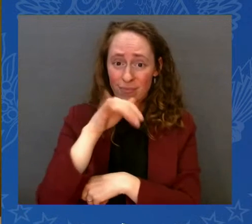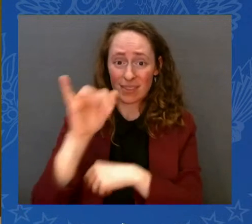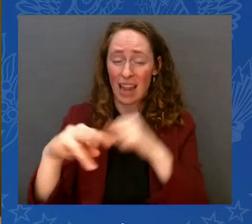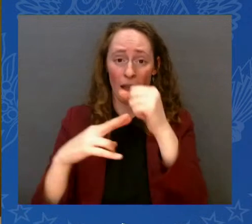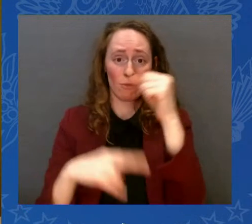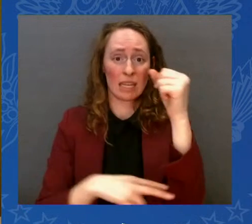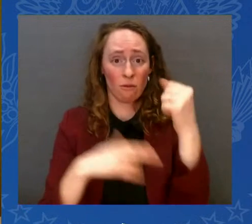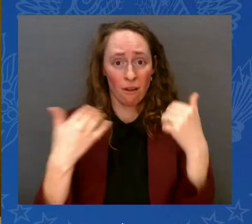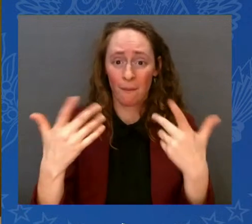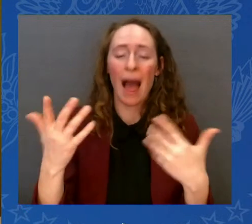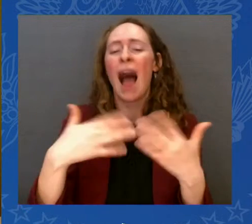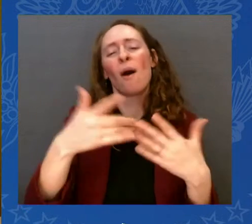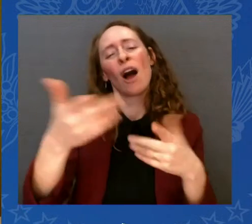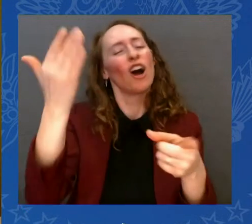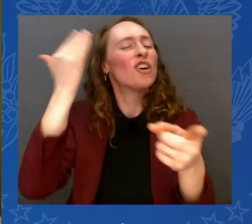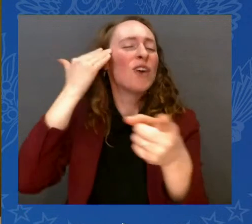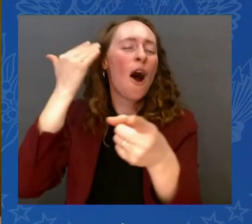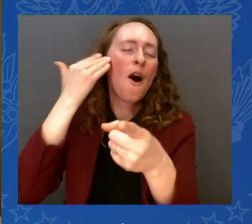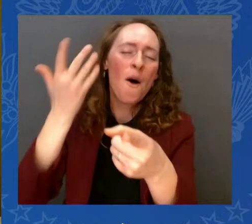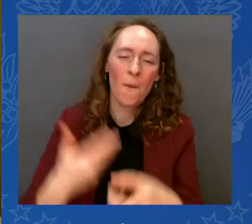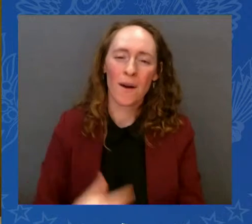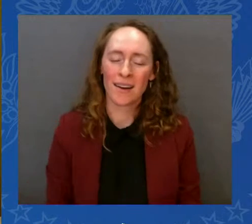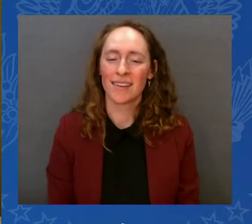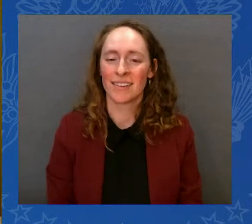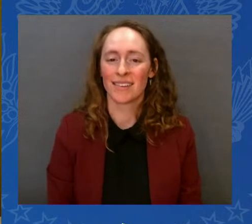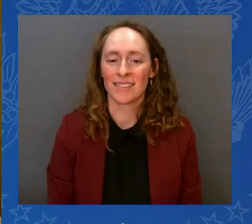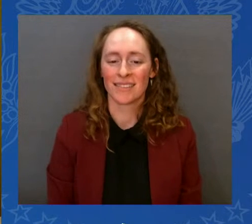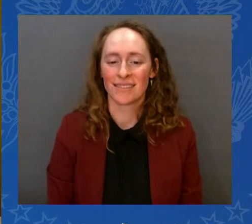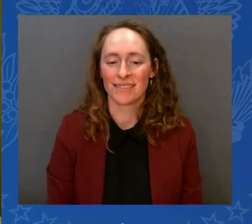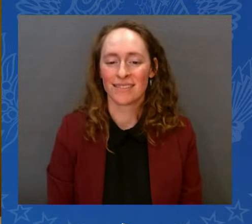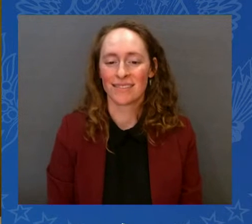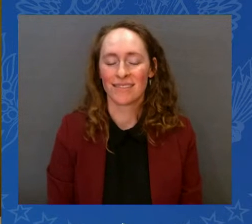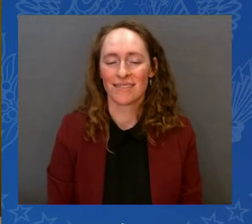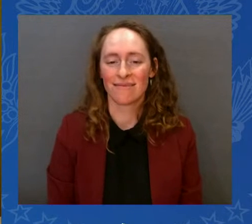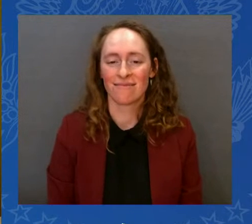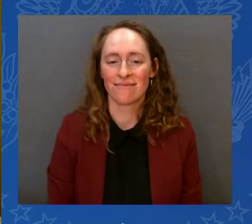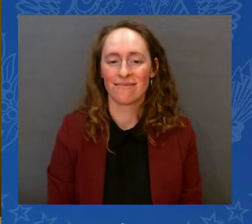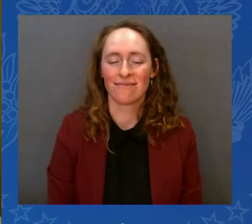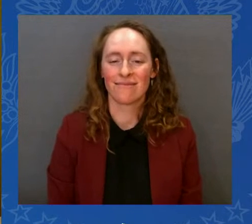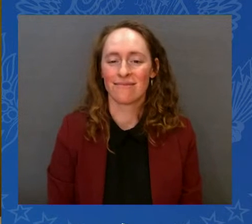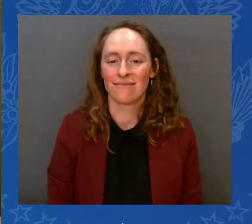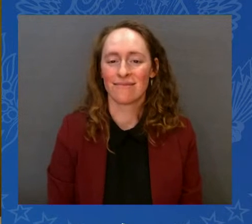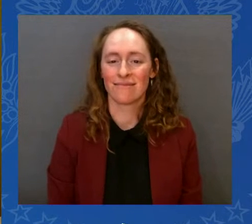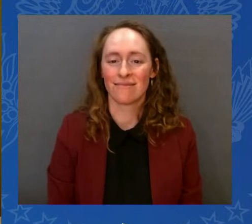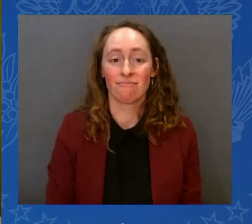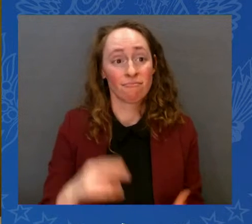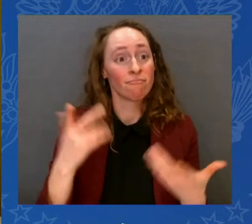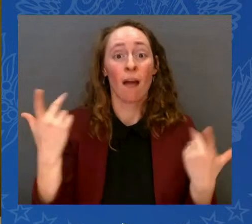but the end result is: In a bipartisan way, the governors and the senators of both states got together,